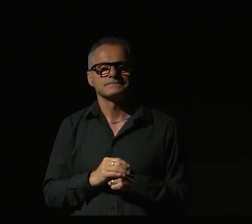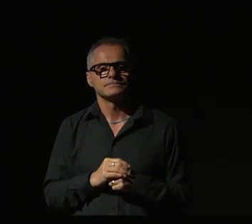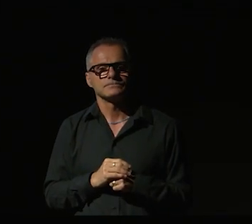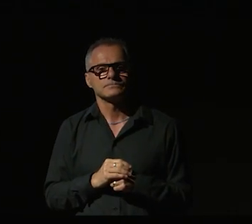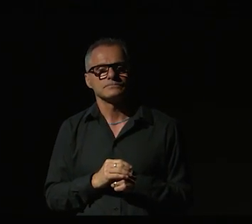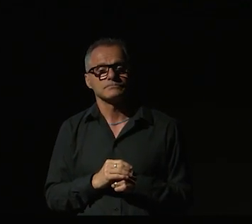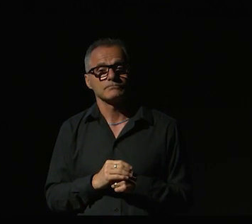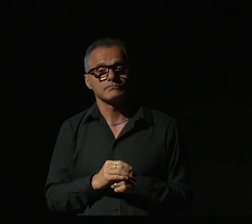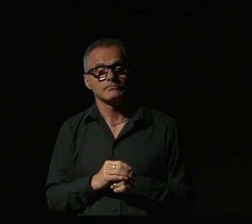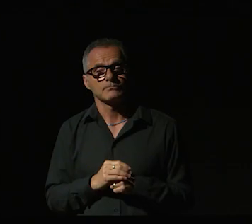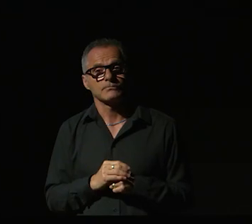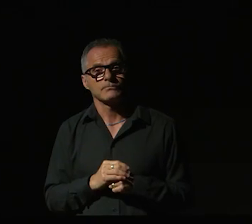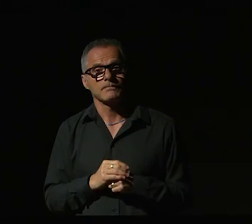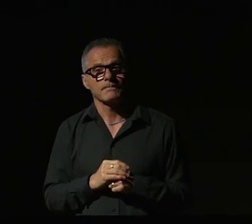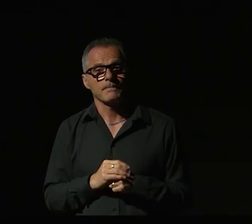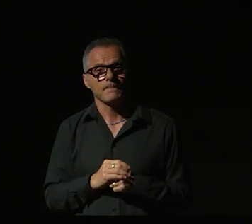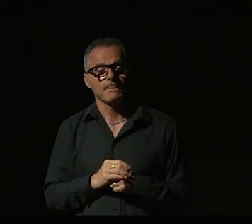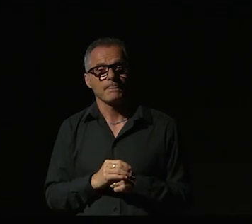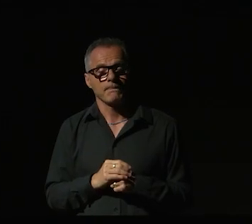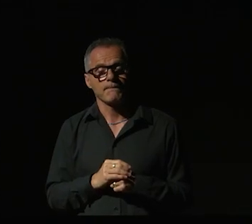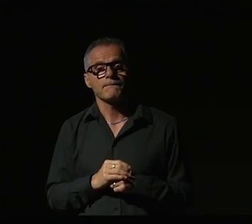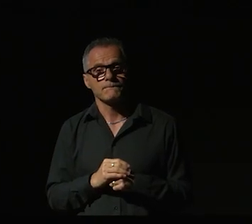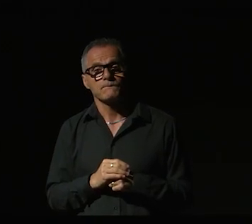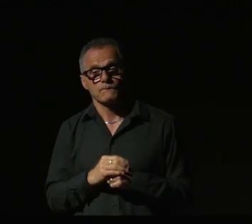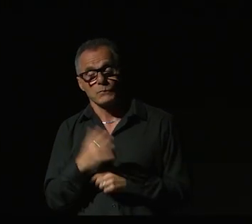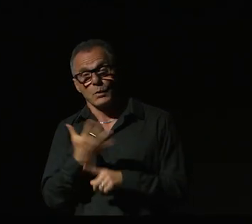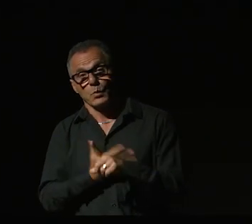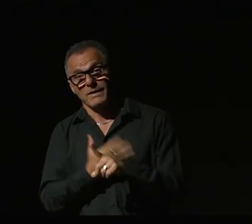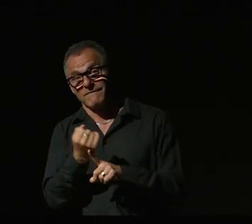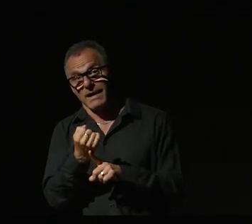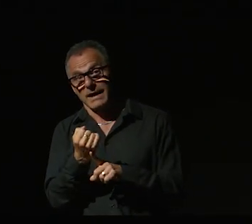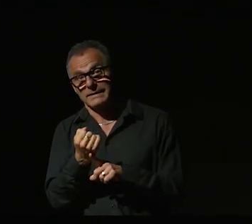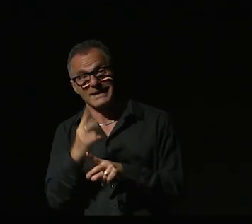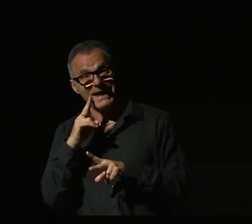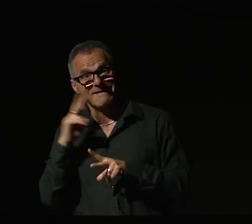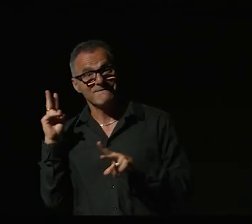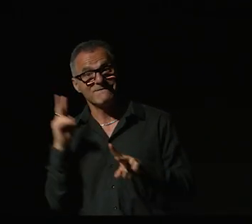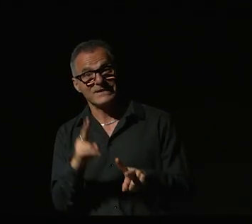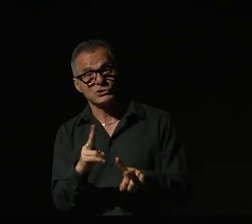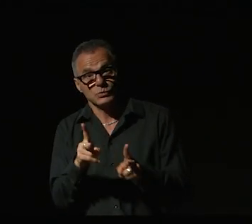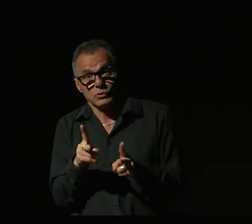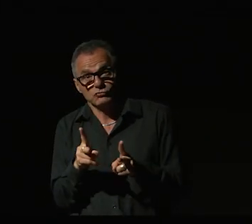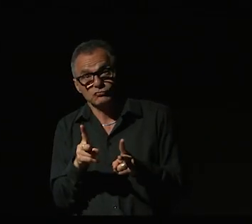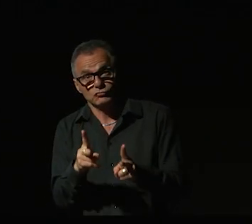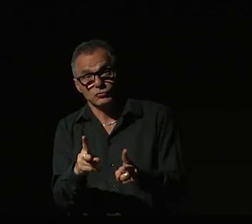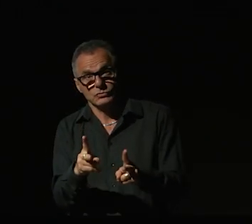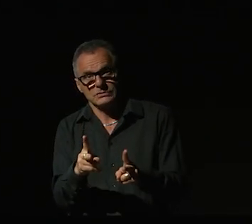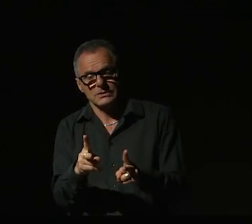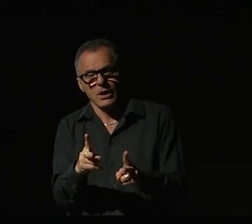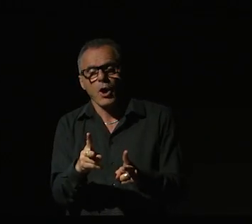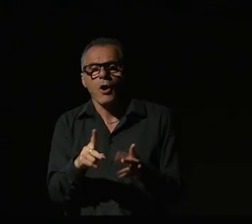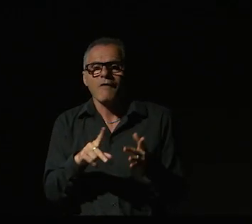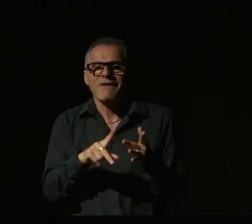It is here that we find the possible visual roots of the enigmatic iconography.